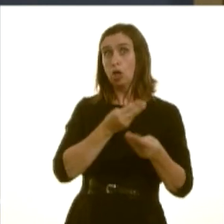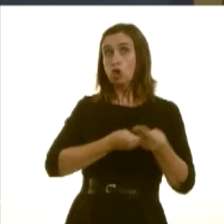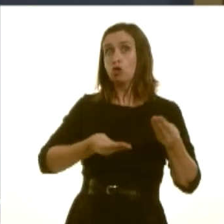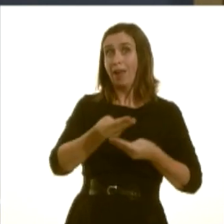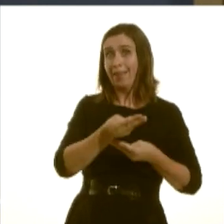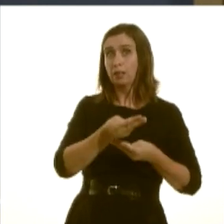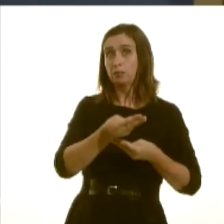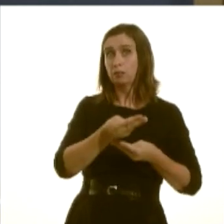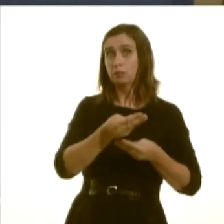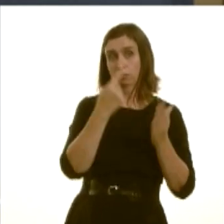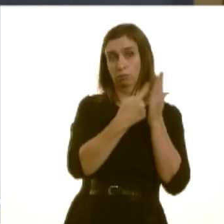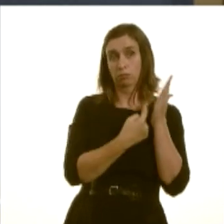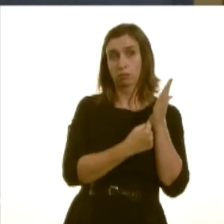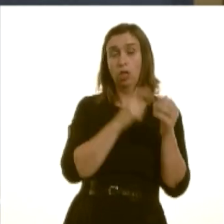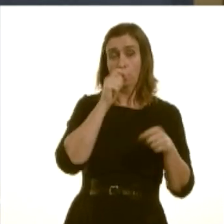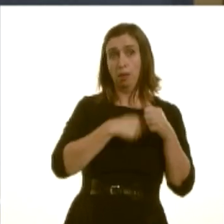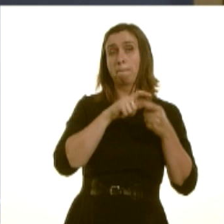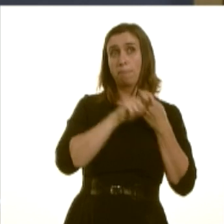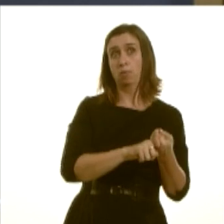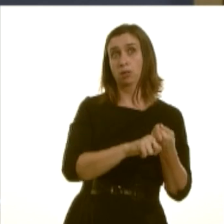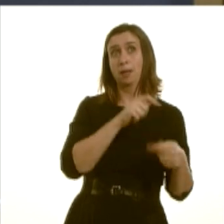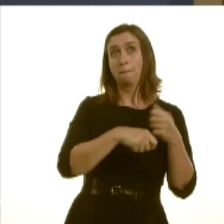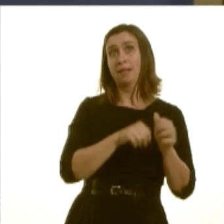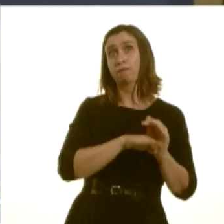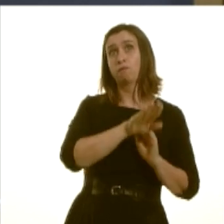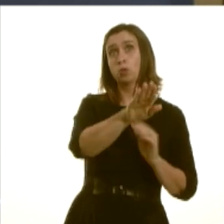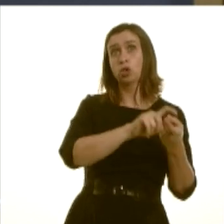that would make it impossible to defend the NHS from privatisation?